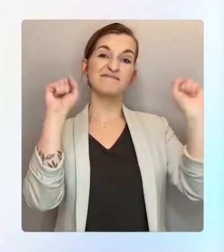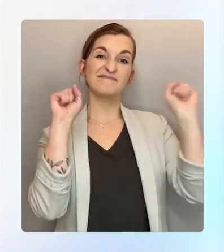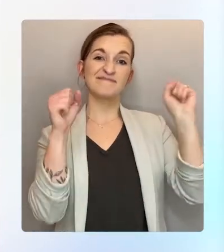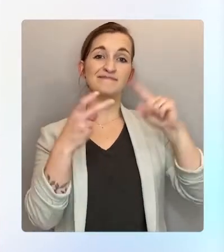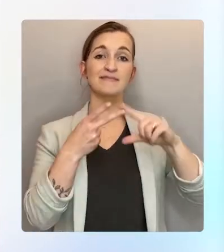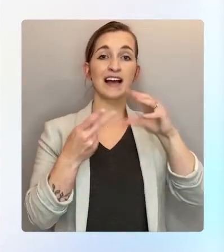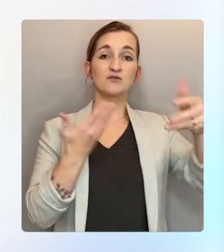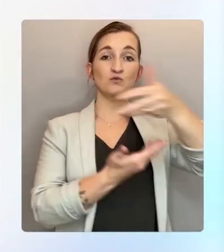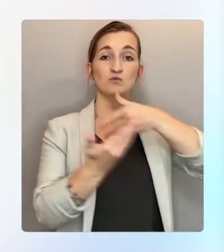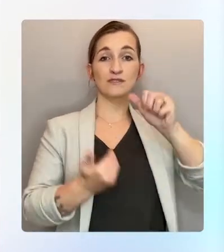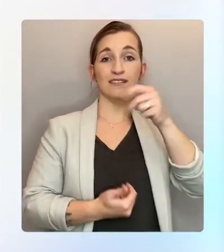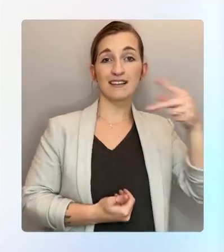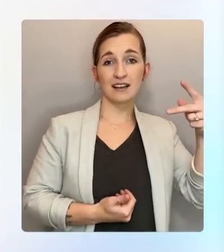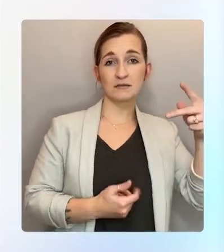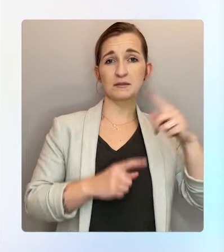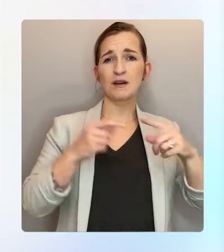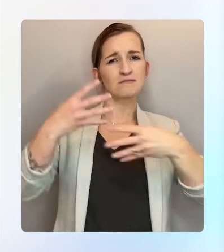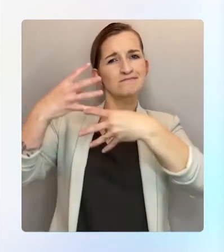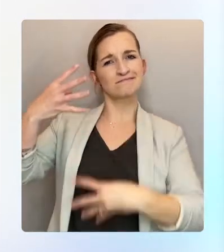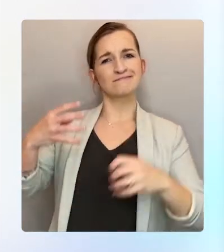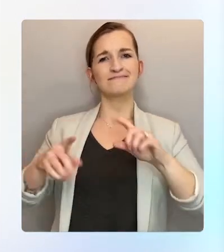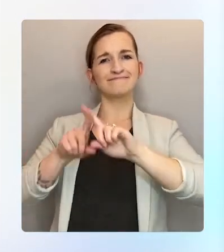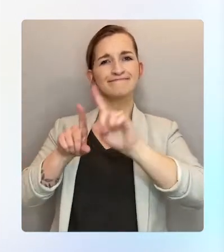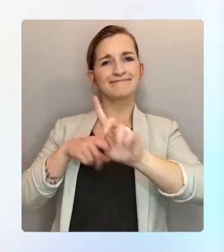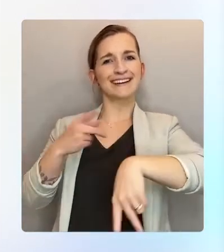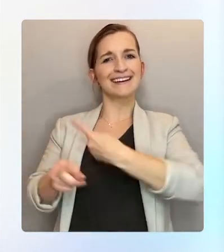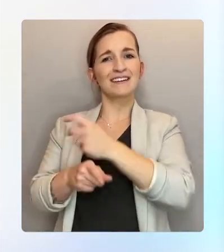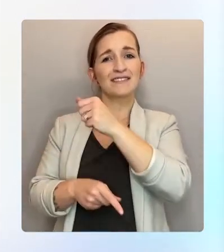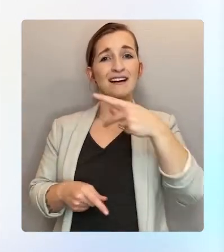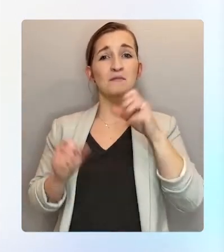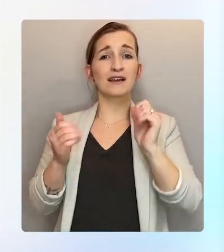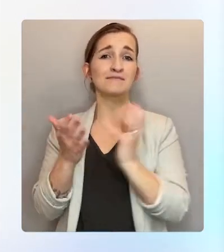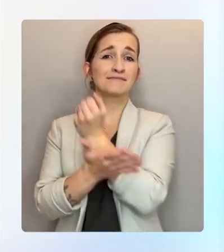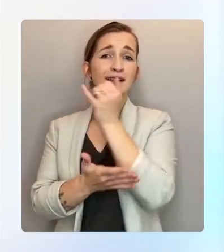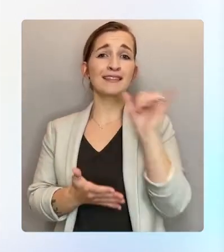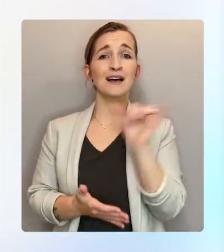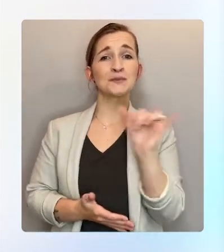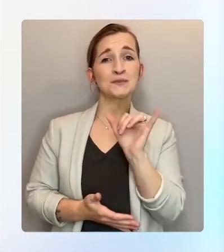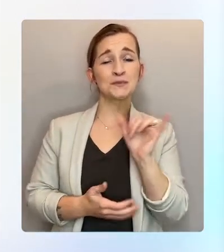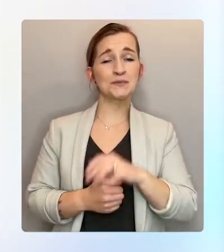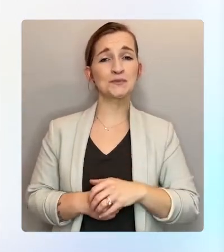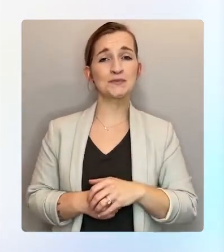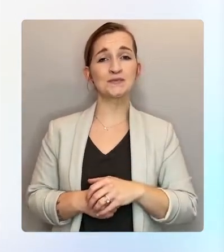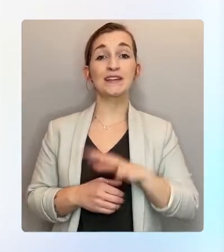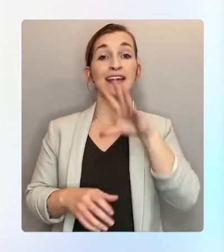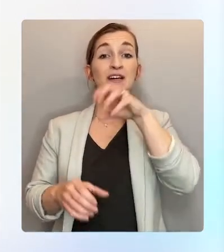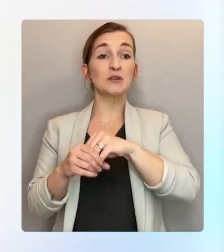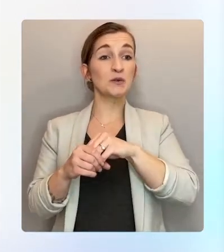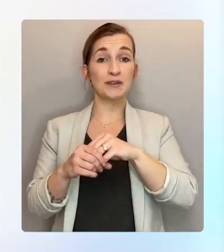of apps can take advantage of subscriptions, including apps that offer new game levels,